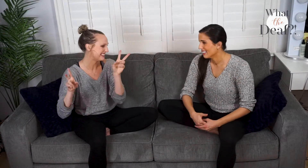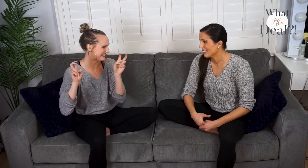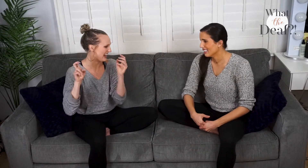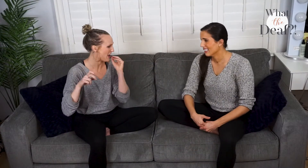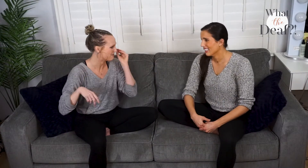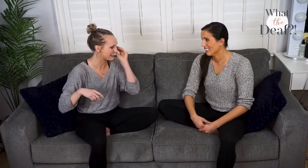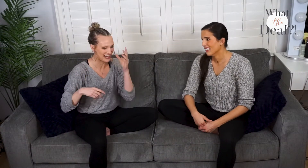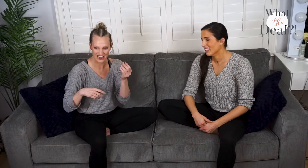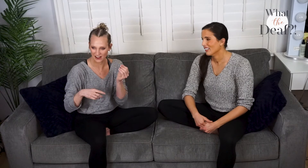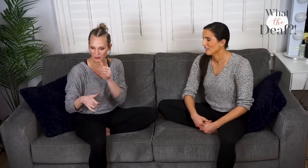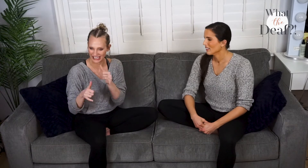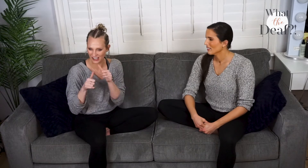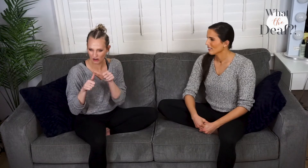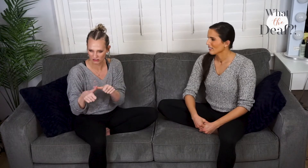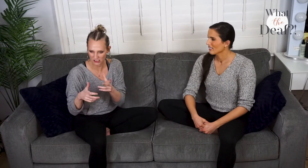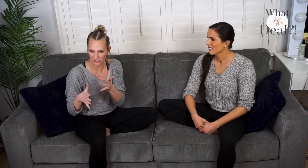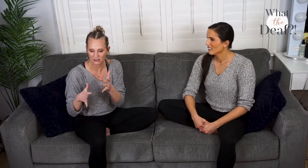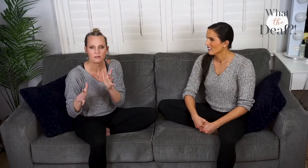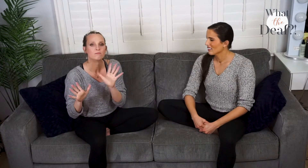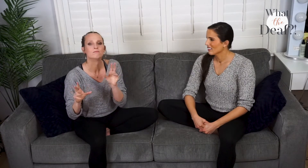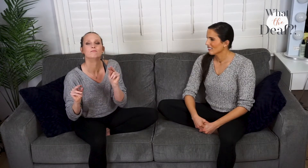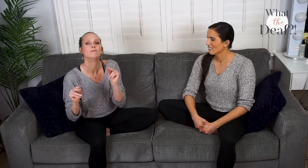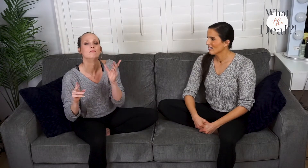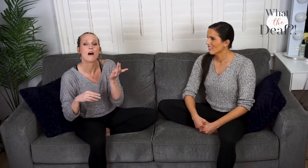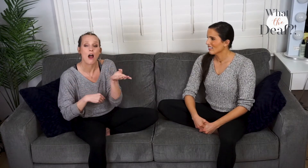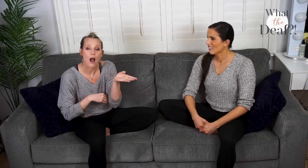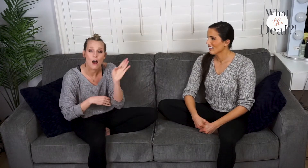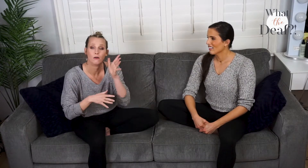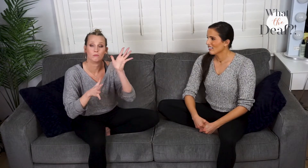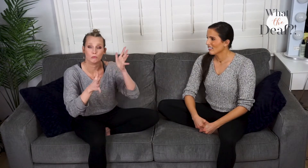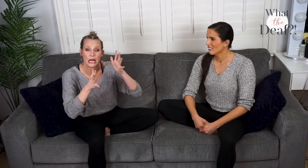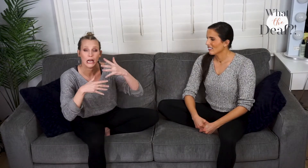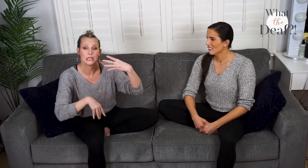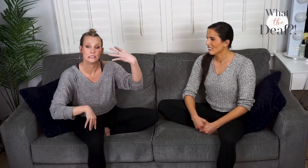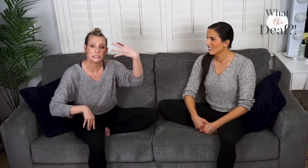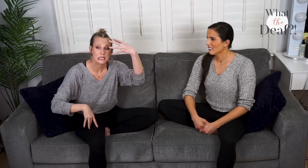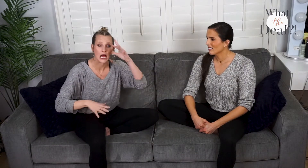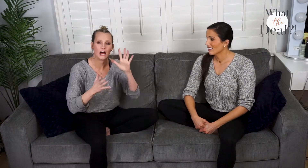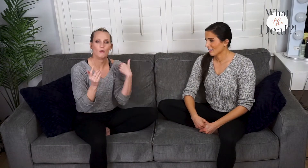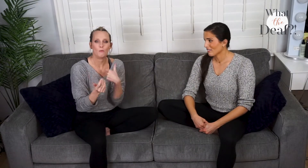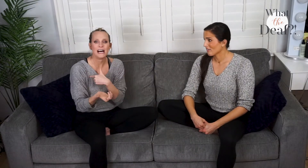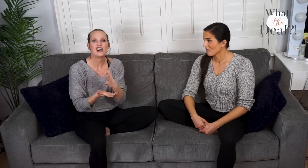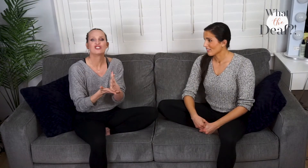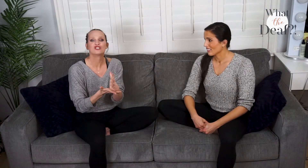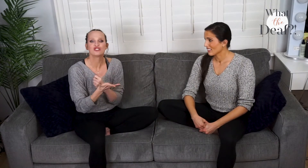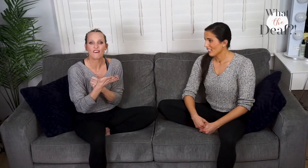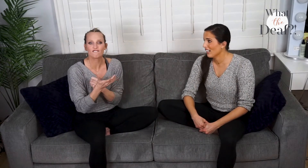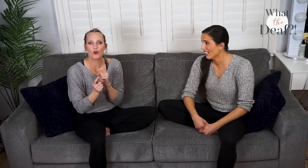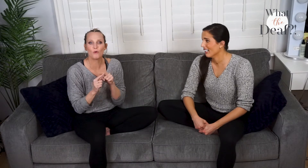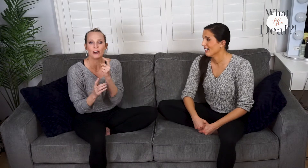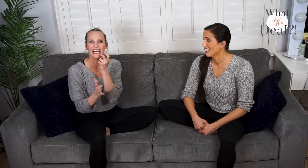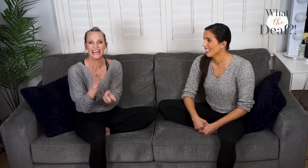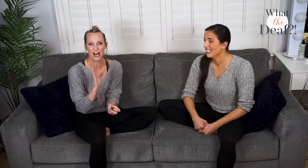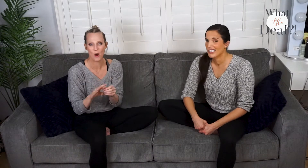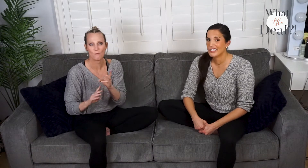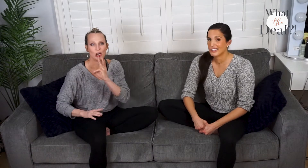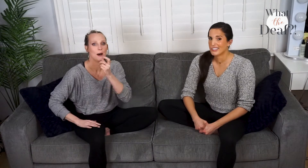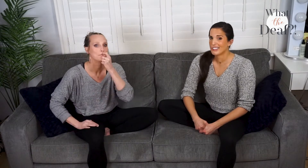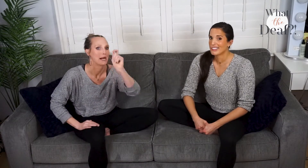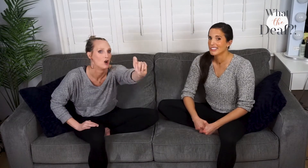Home being our Airbnb, and continue drinking? And we're like, no. After the day that we had with the wind and the sun, no, we are getting in the water.